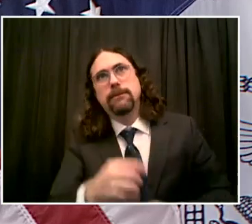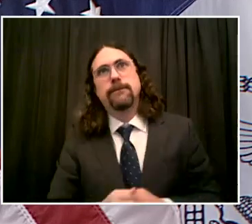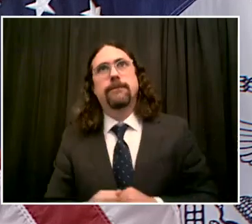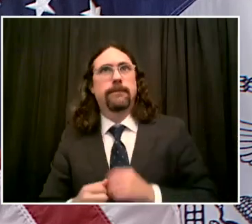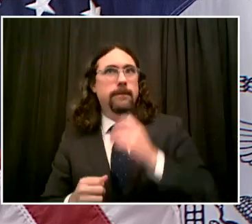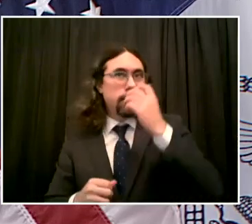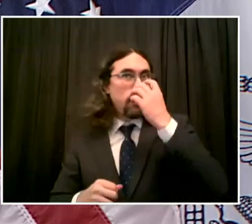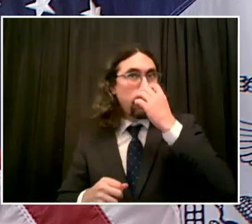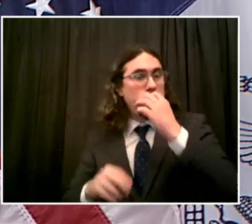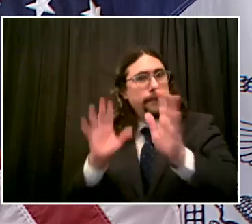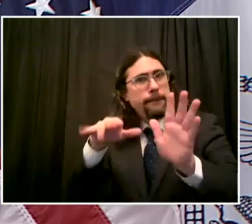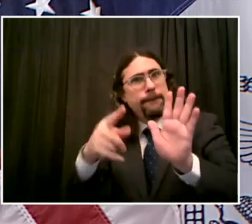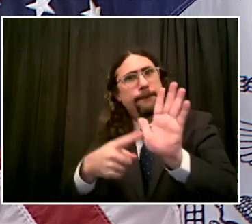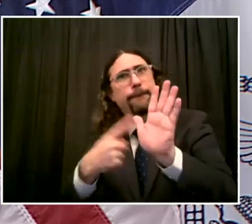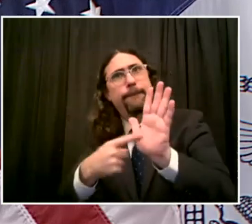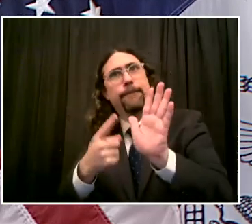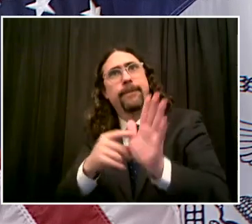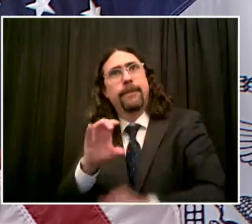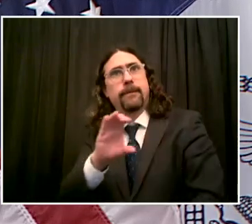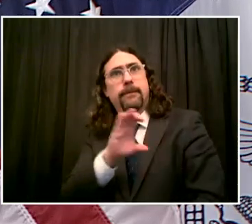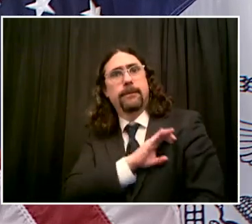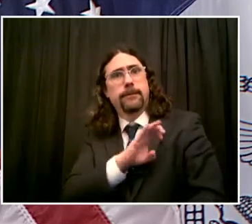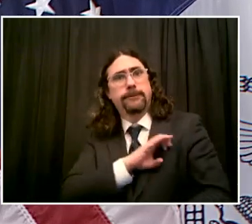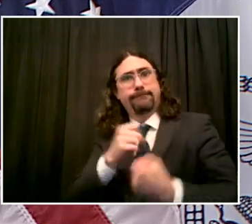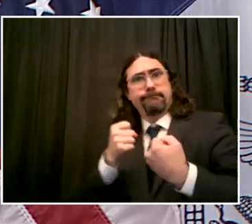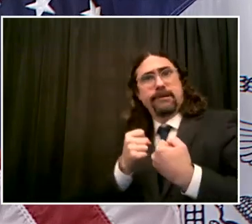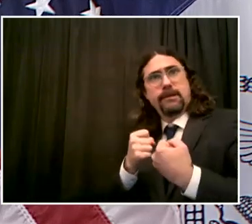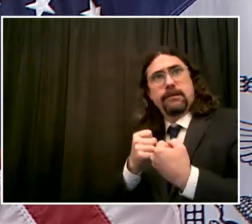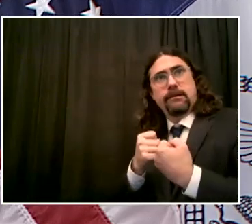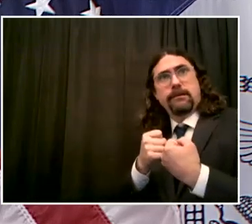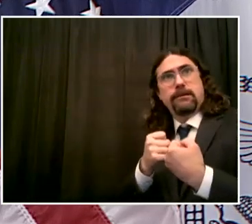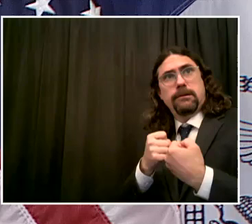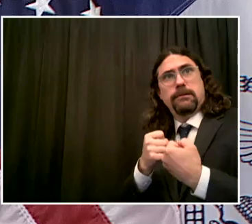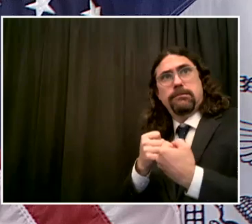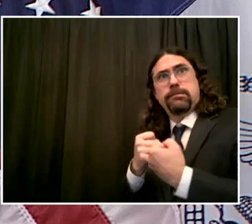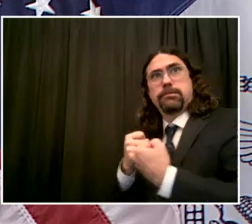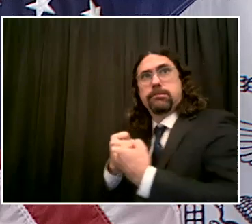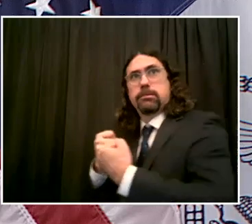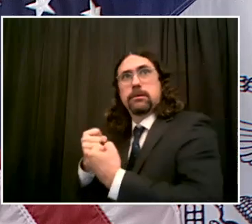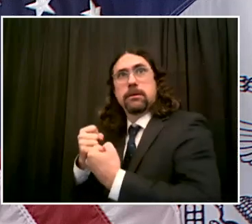IT FIRSTHAND. SOMETIMES A CAR GOES BY THE SIGHT OF ONE THING BECAUSE HER DEINALGIT WH ANOTHER THING.